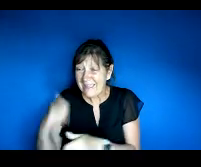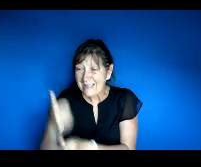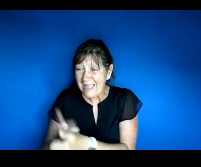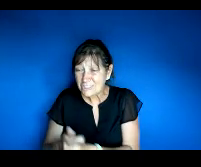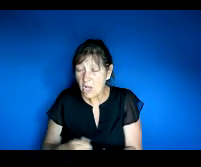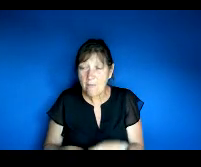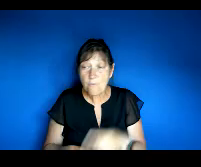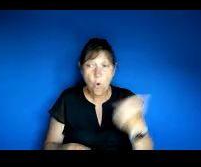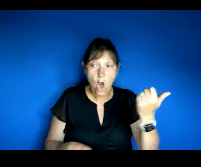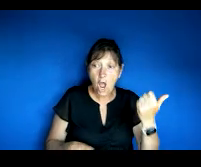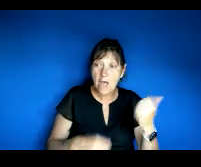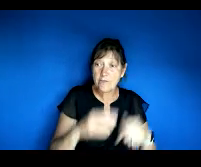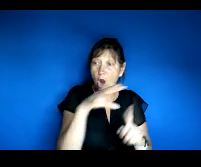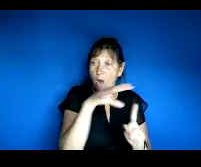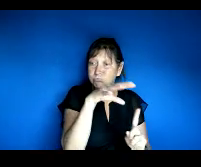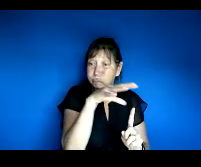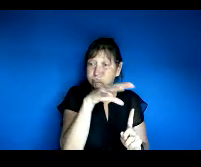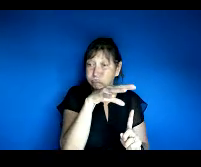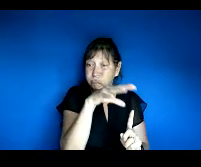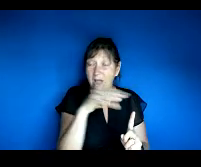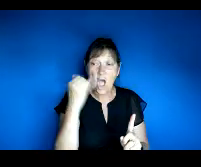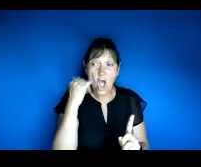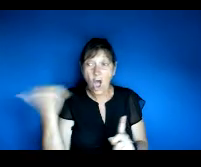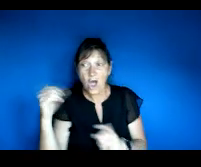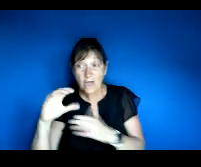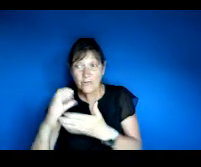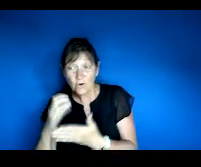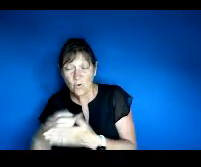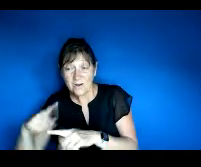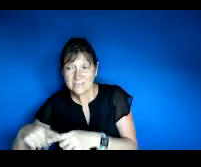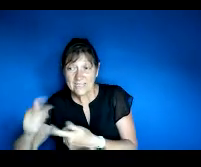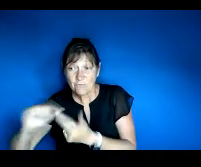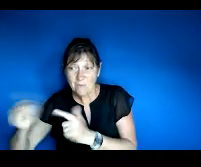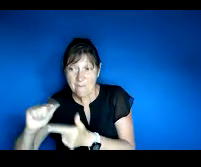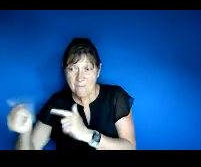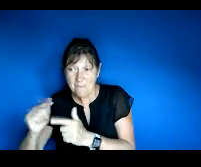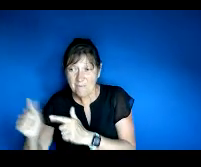versus another course that's more interactive and based on discussion, because of the participation grade,